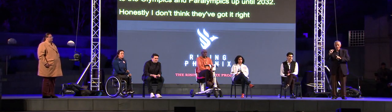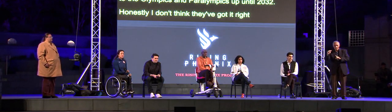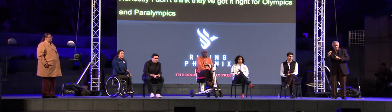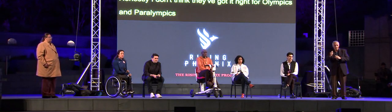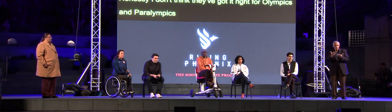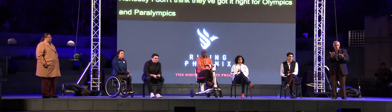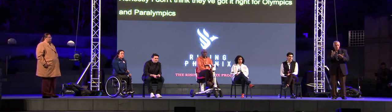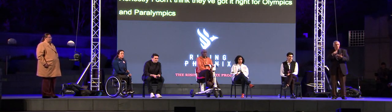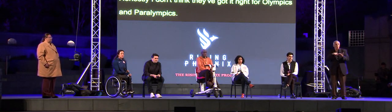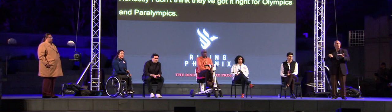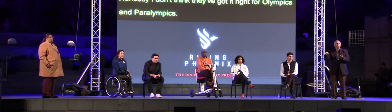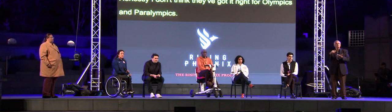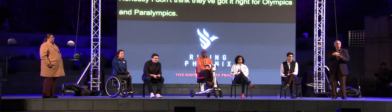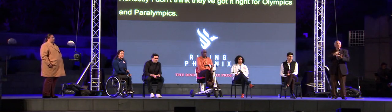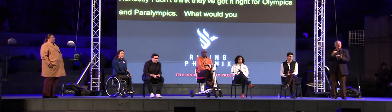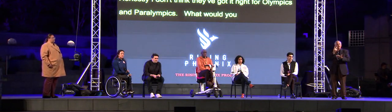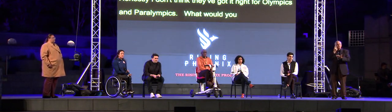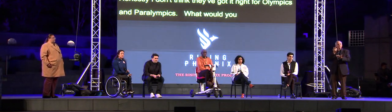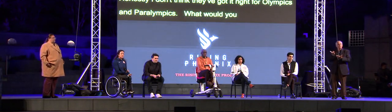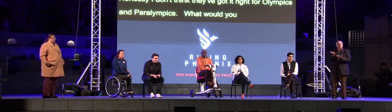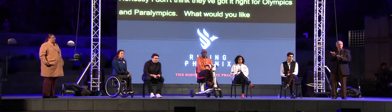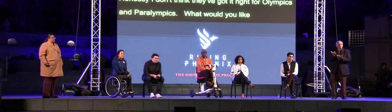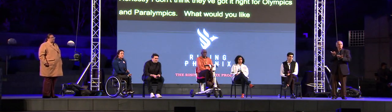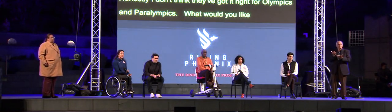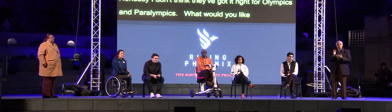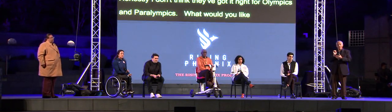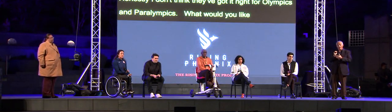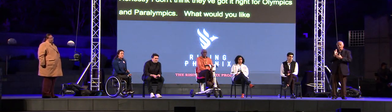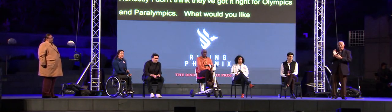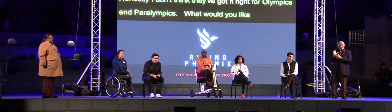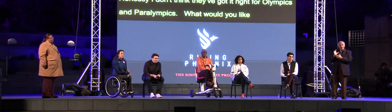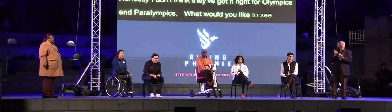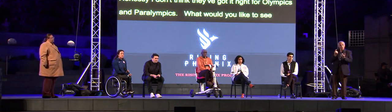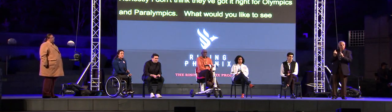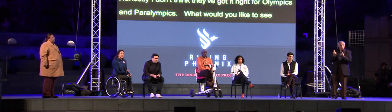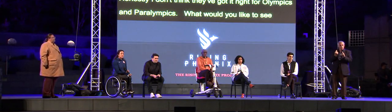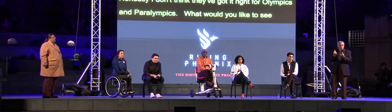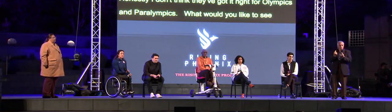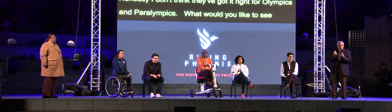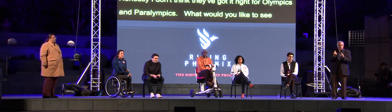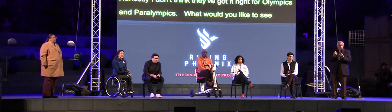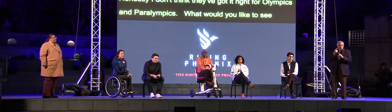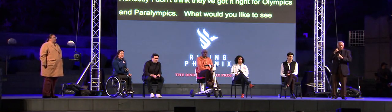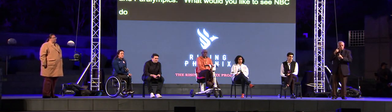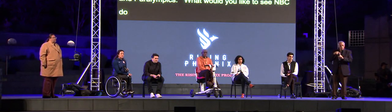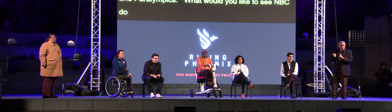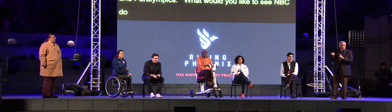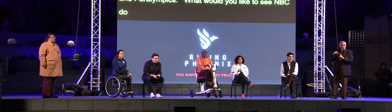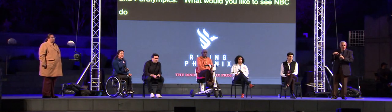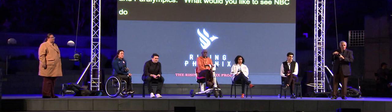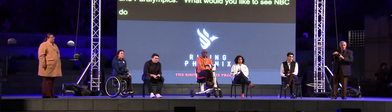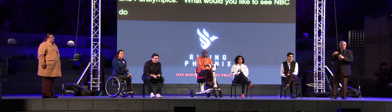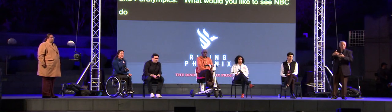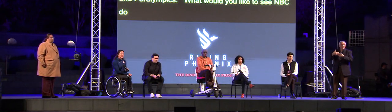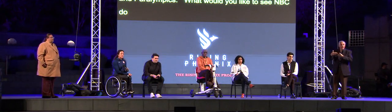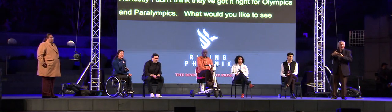What would you like to see NBC do for the next few Olympics coming up,